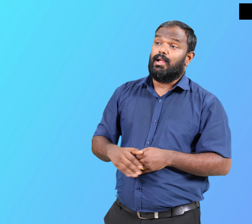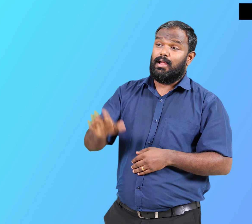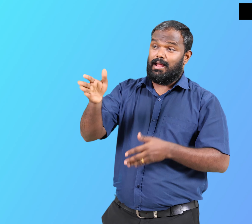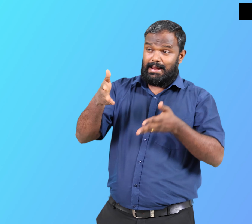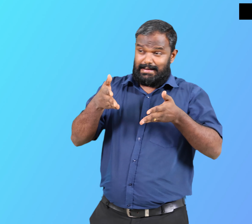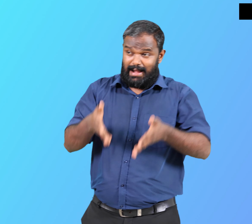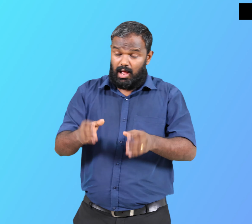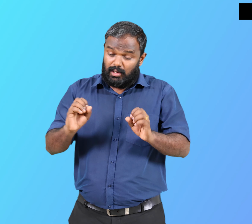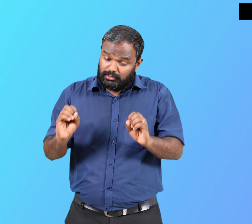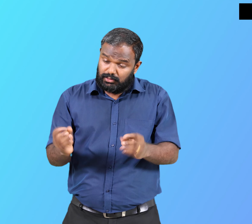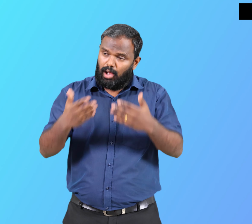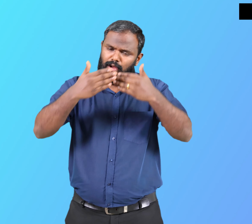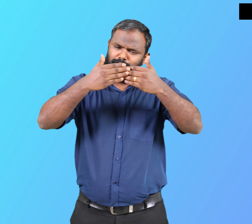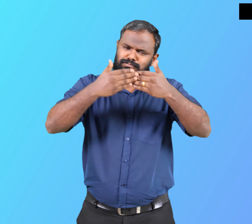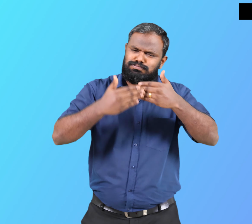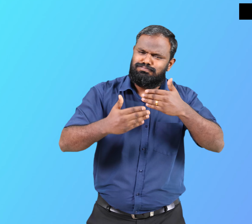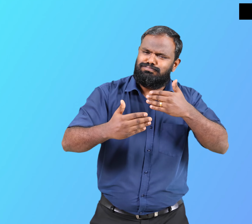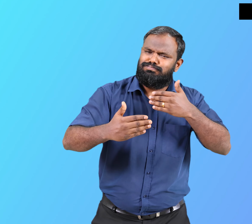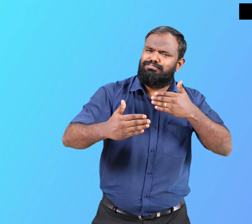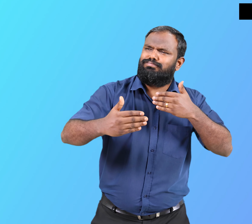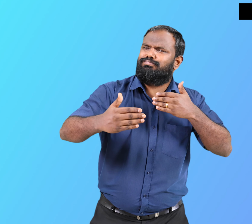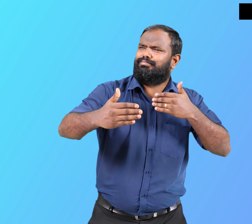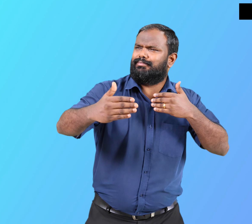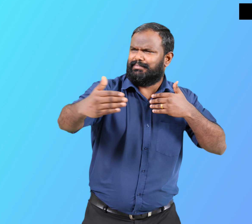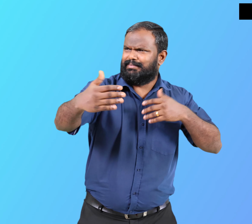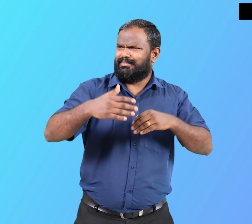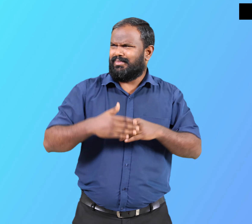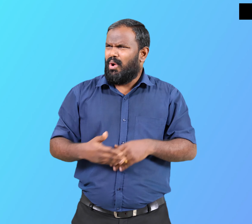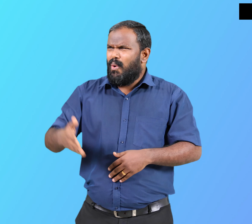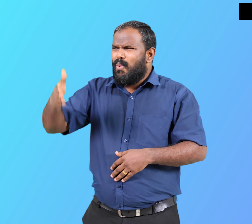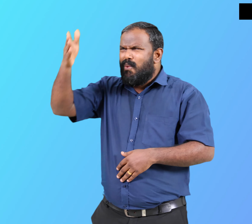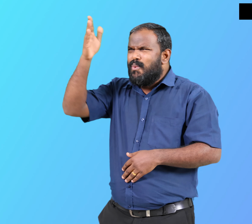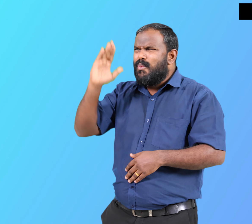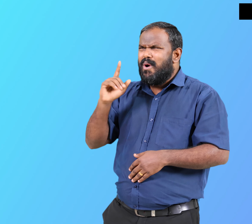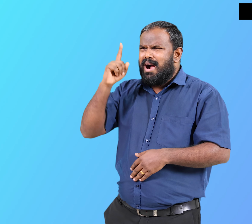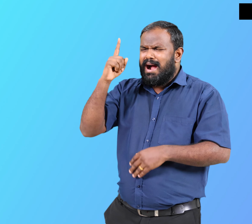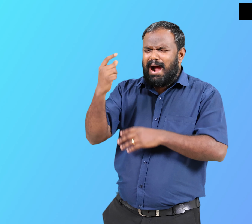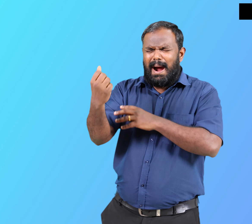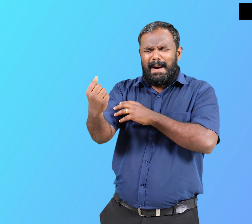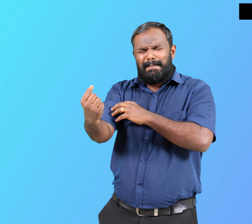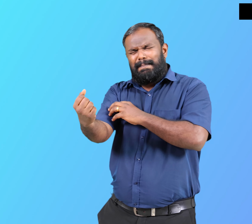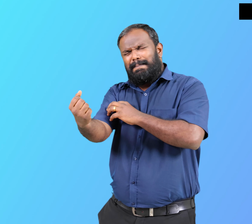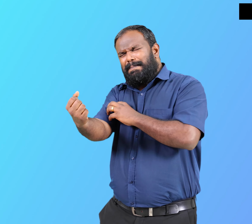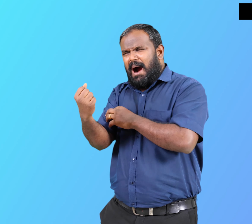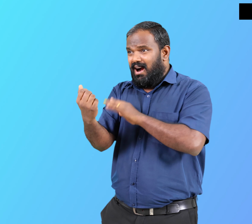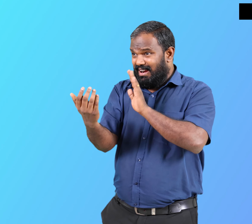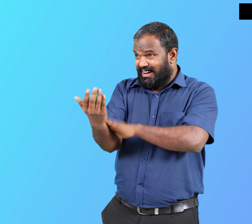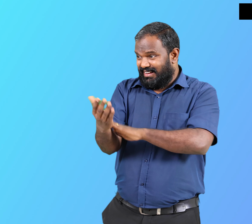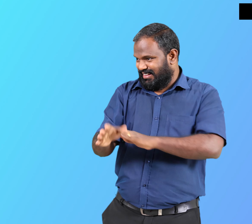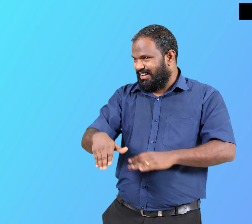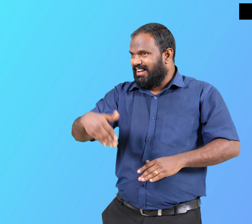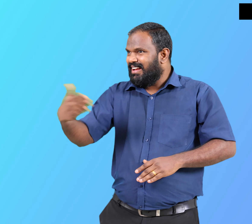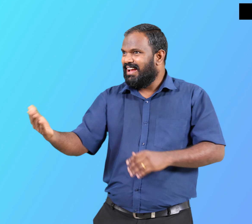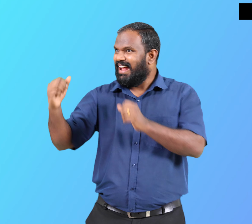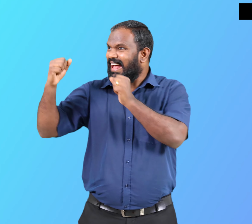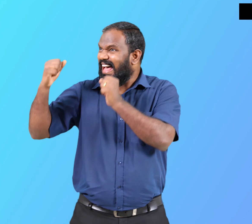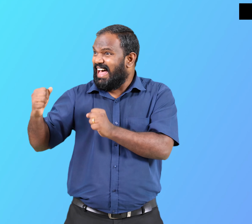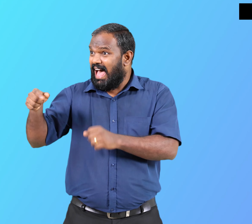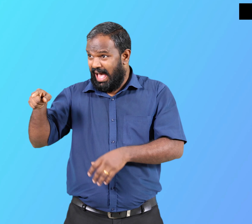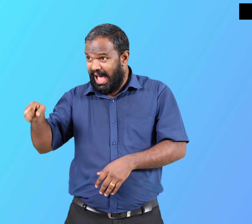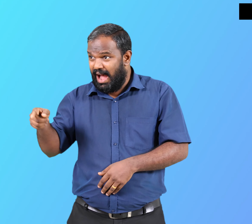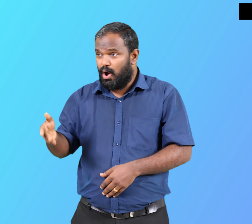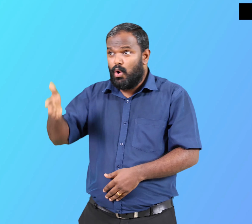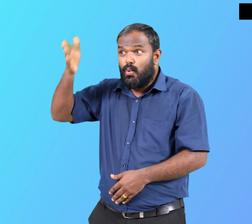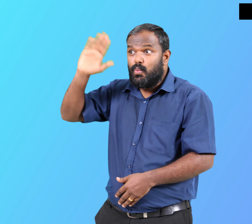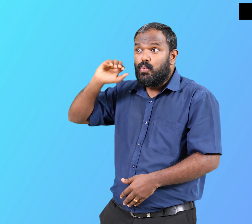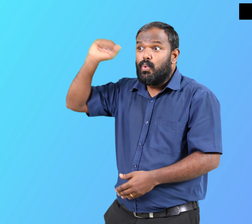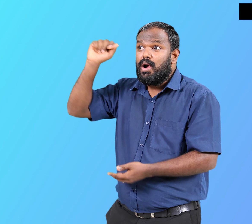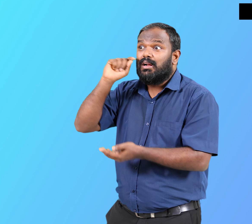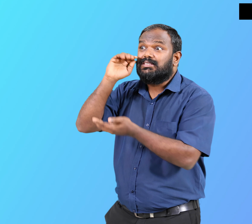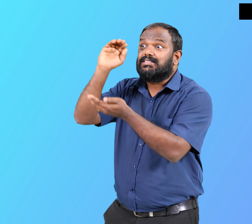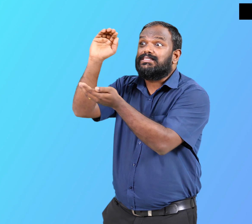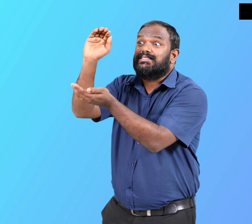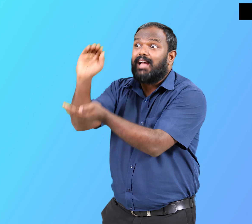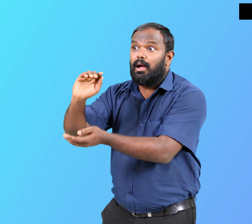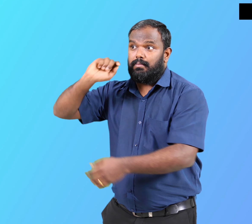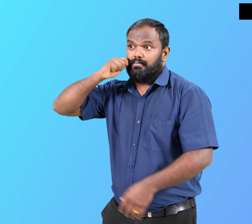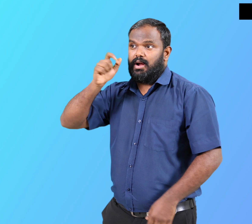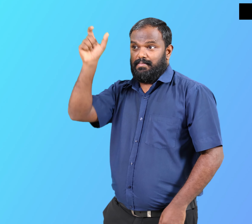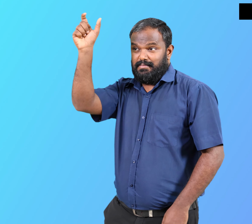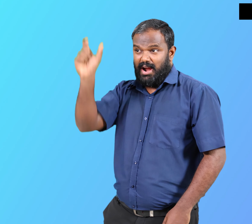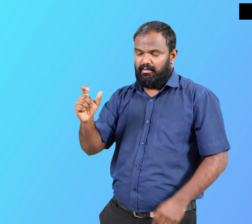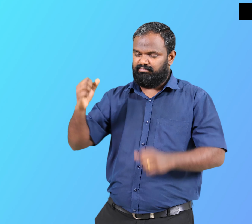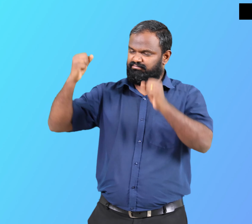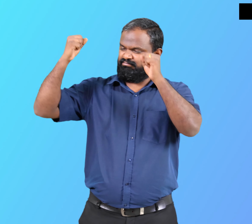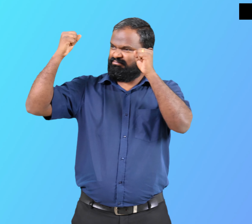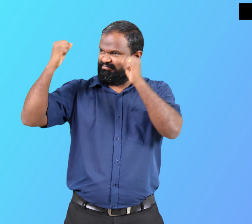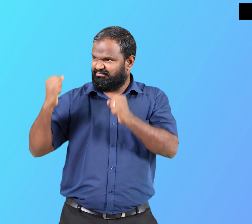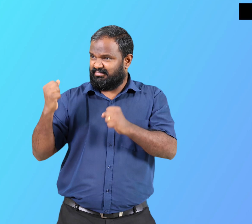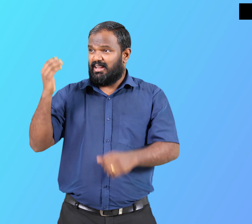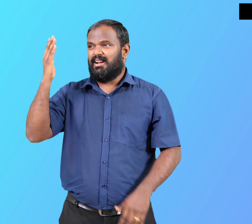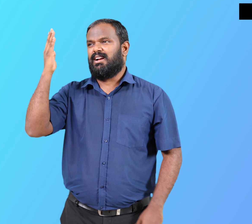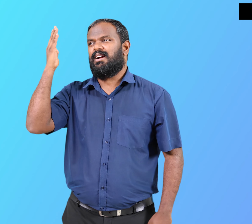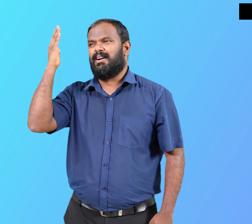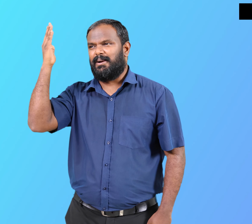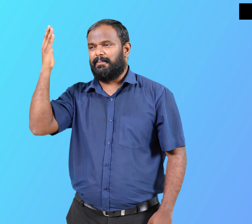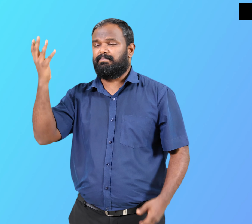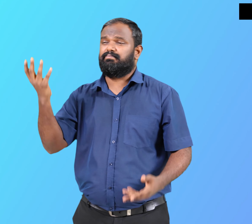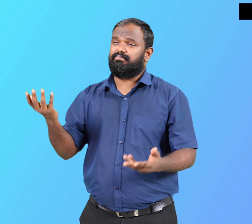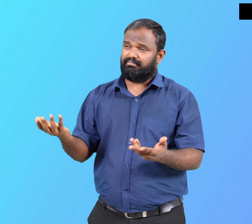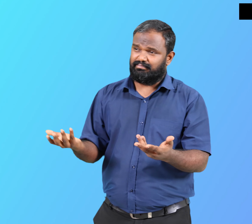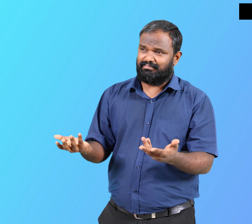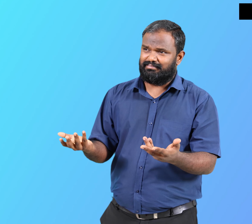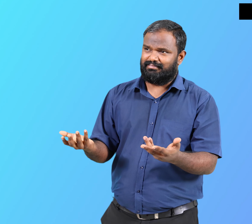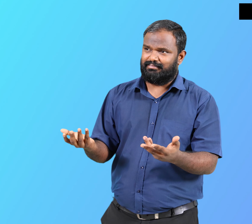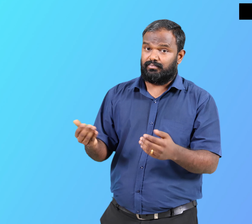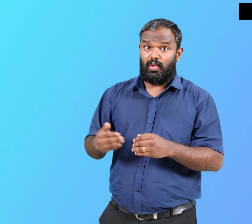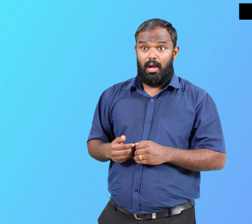But beginning now, the Son of Man will sit at the right side of God All-Powerful.”